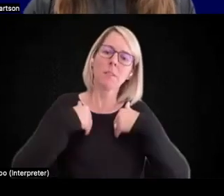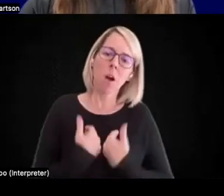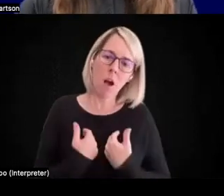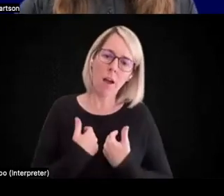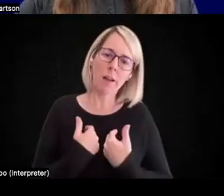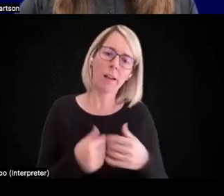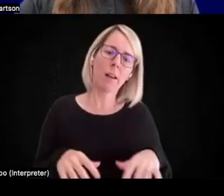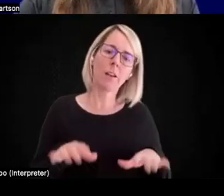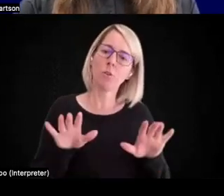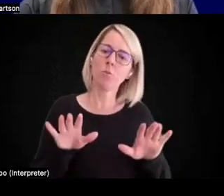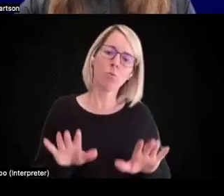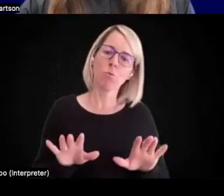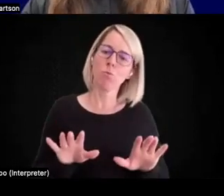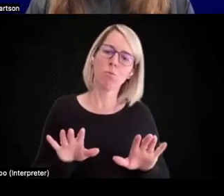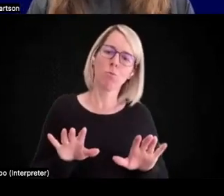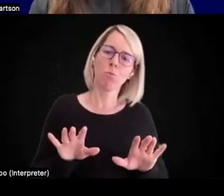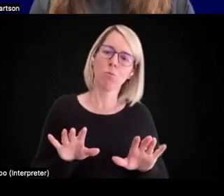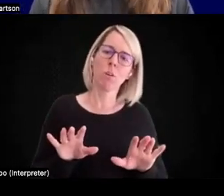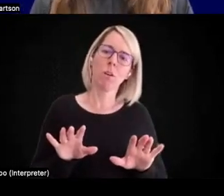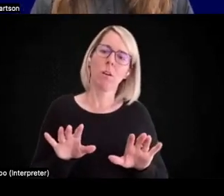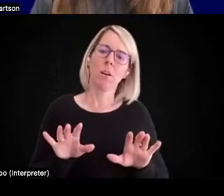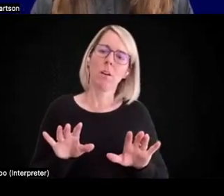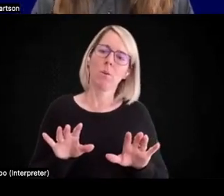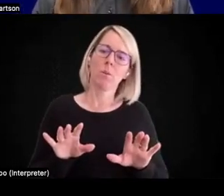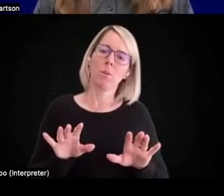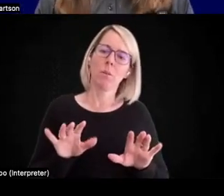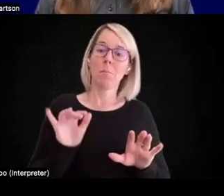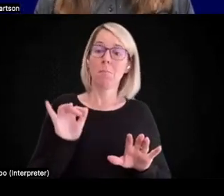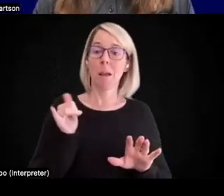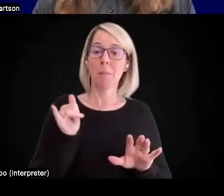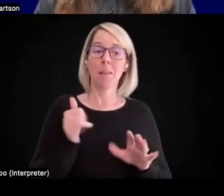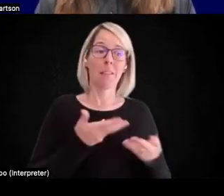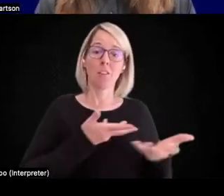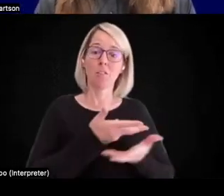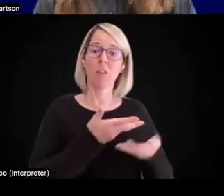so you just sort of maybe withdraw from the interaction by becoming still and